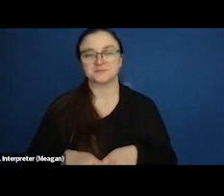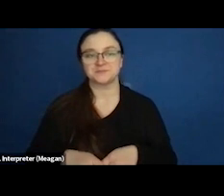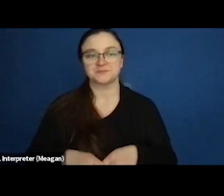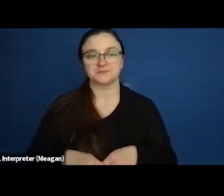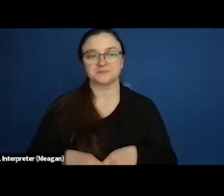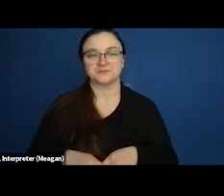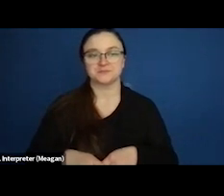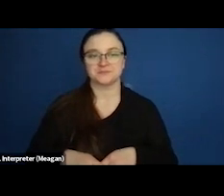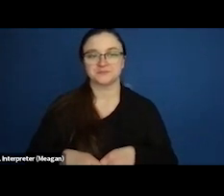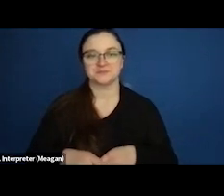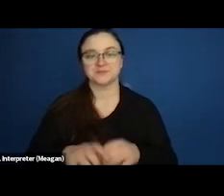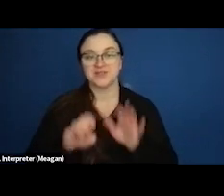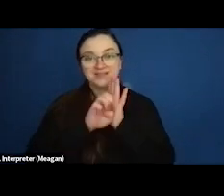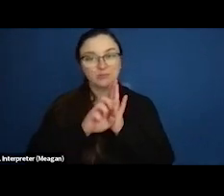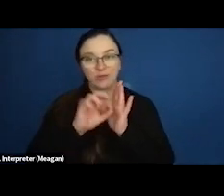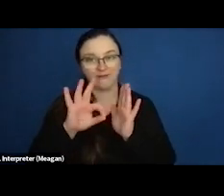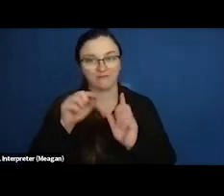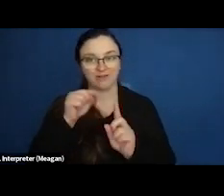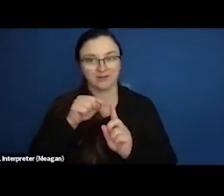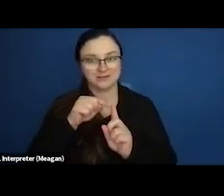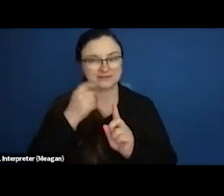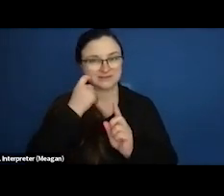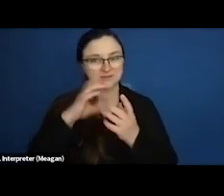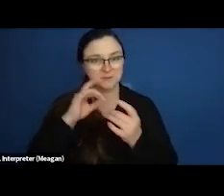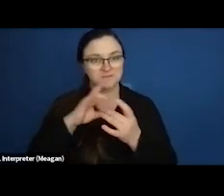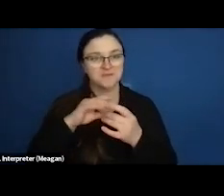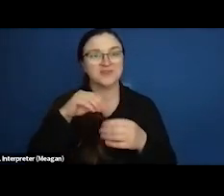An example of this in this application